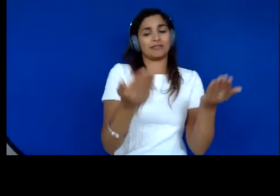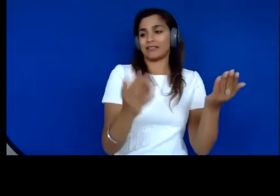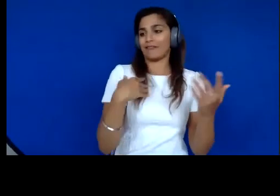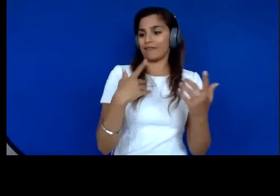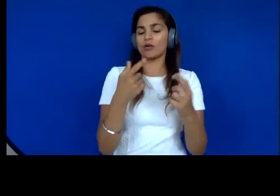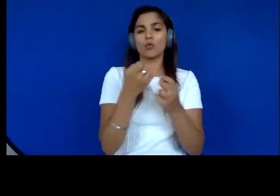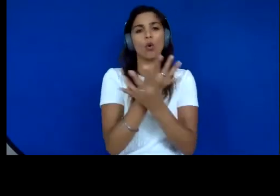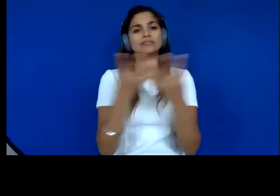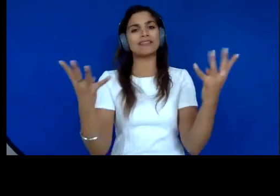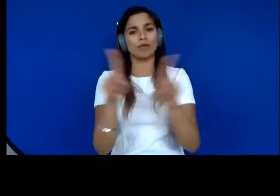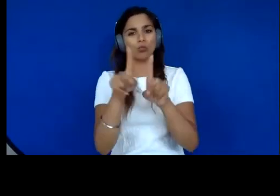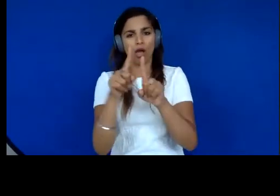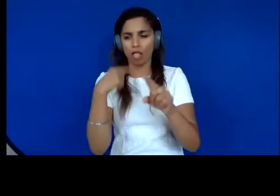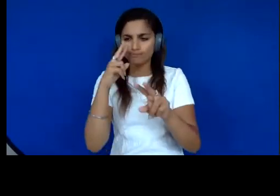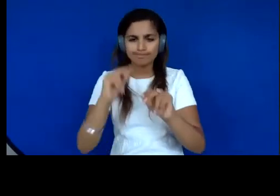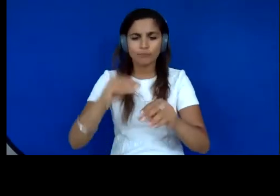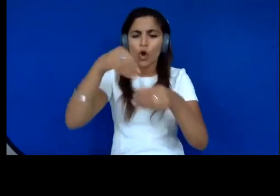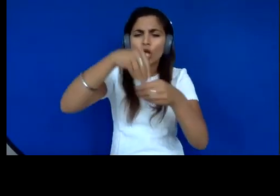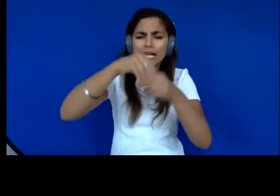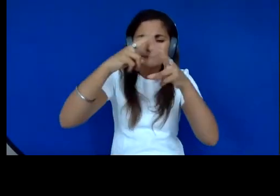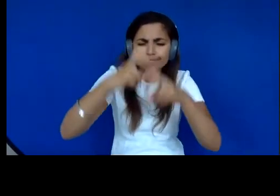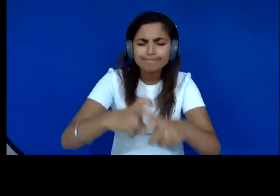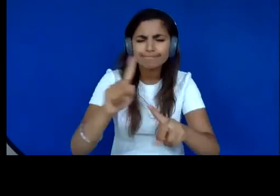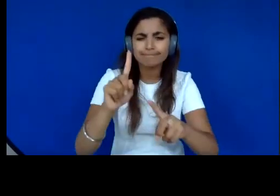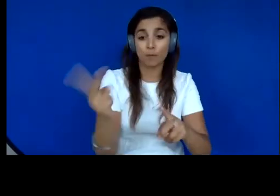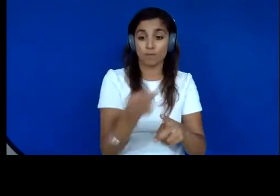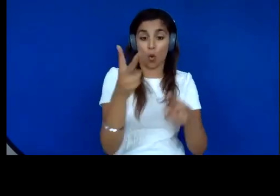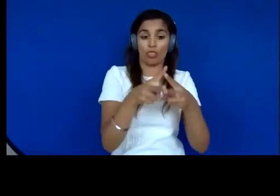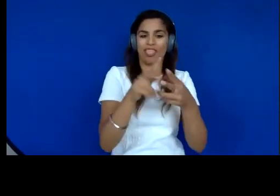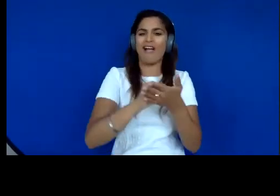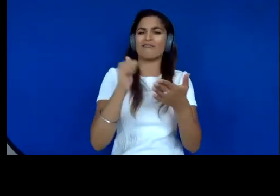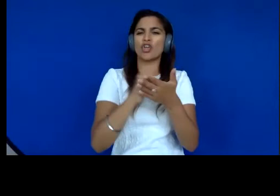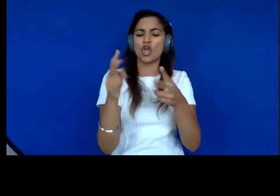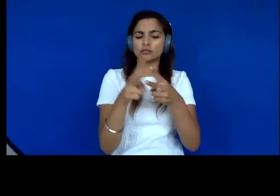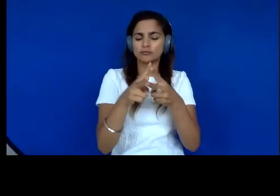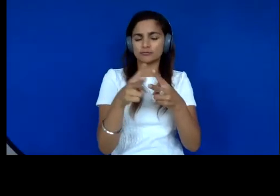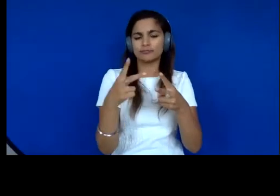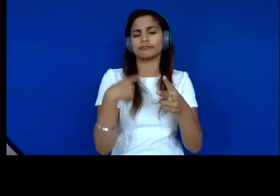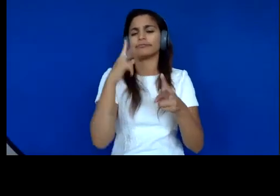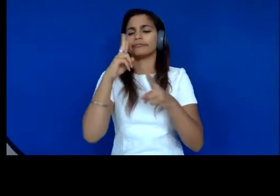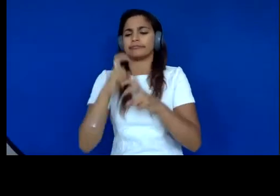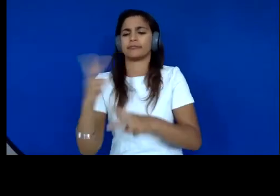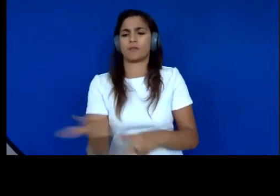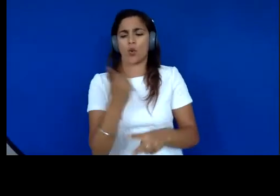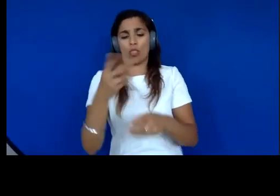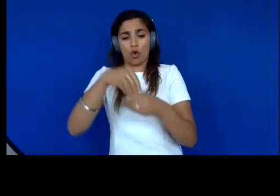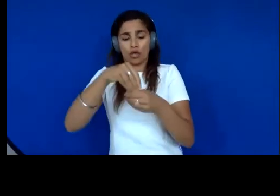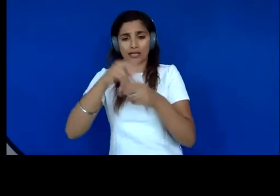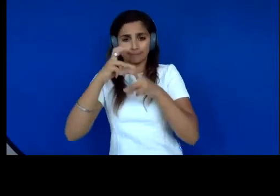meet the superhumans and we're the superhumans adverts anaconda the narrative content analysis of Channel 4's associated press releases and